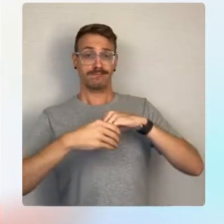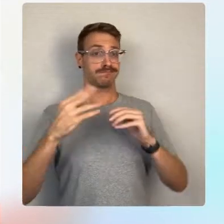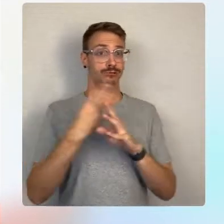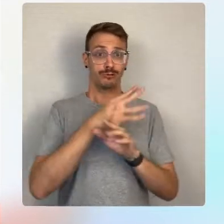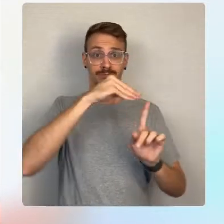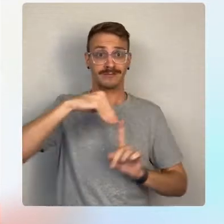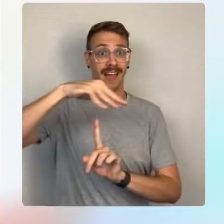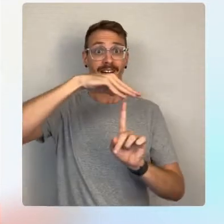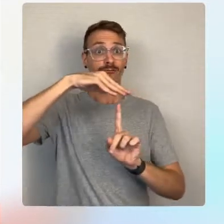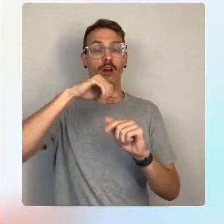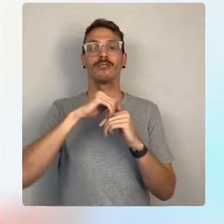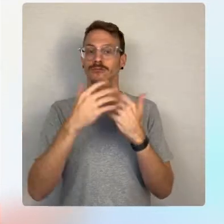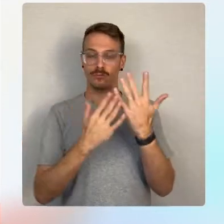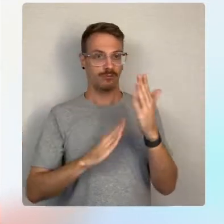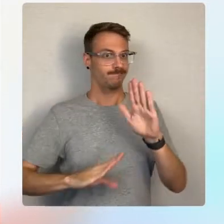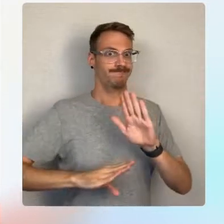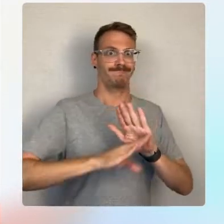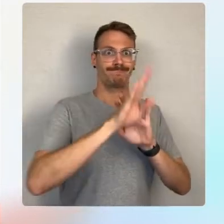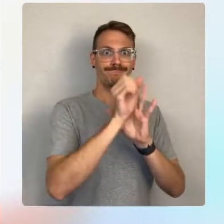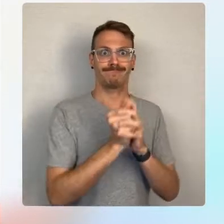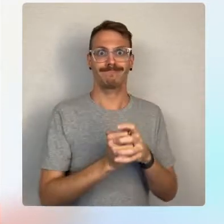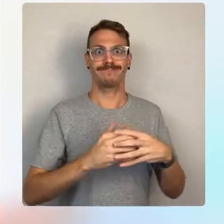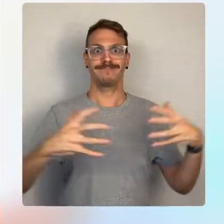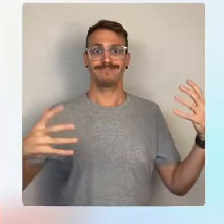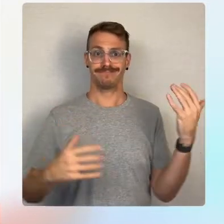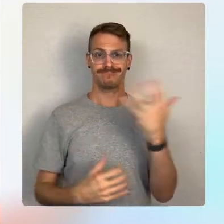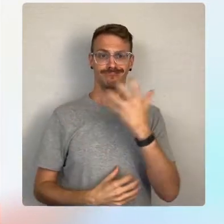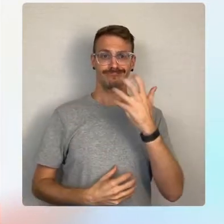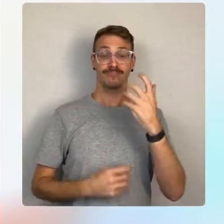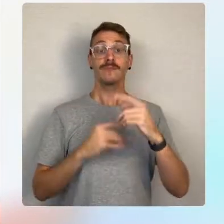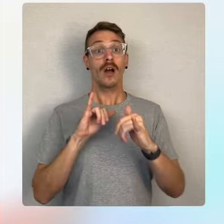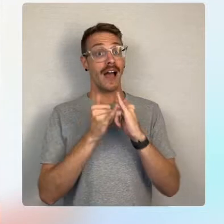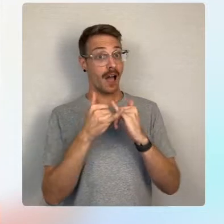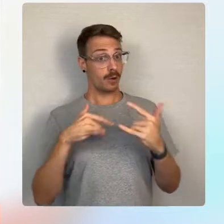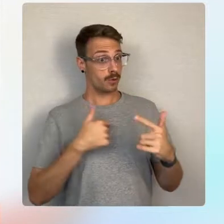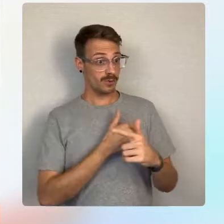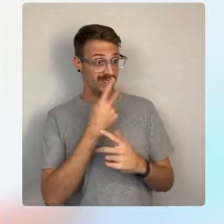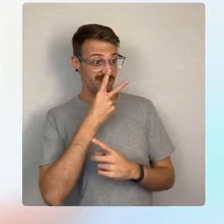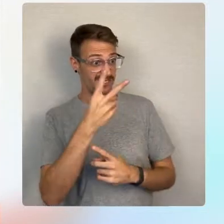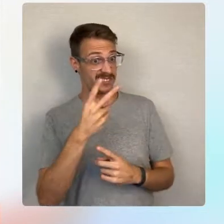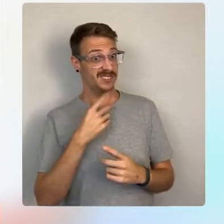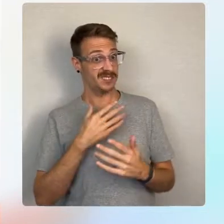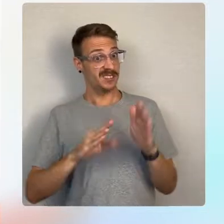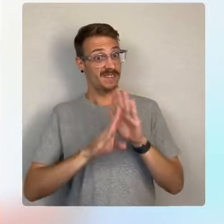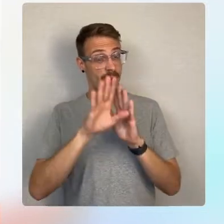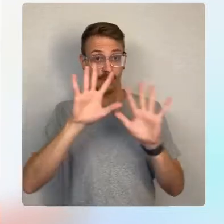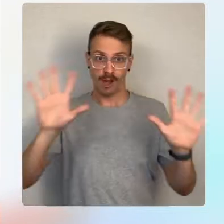has grown substantially. Here are some ways we've seen developers really uplift their experience.